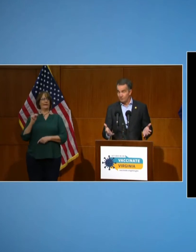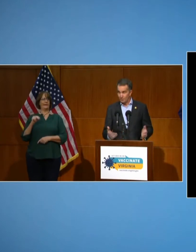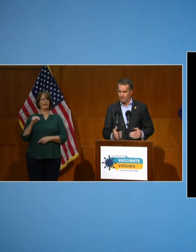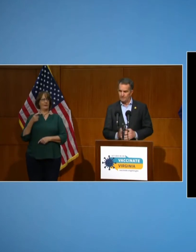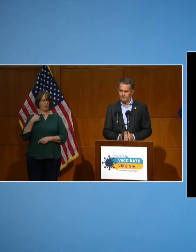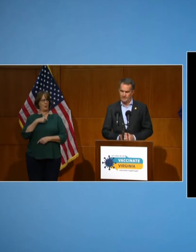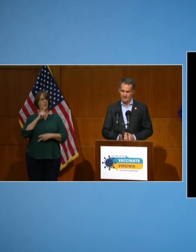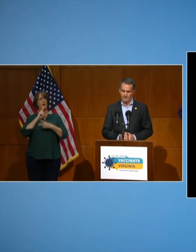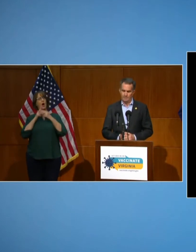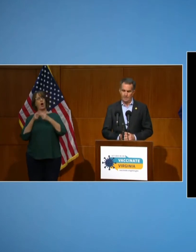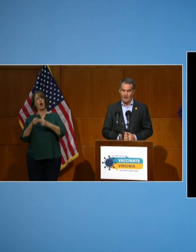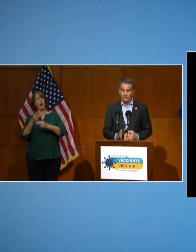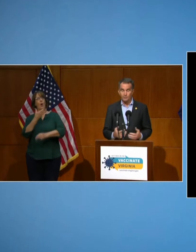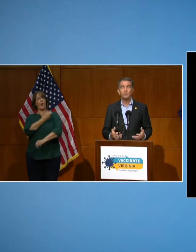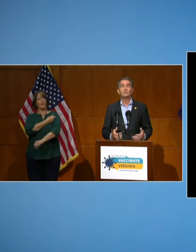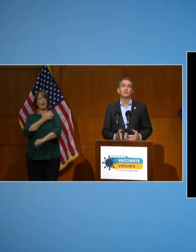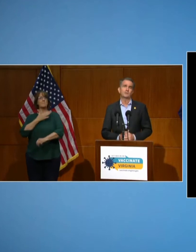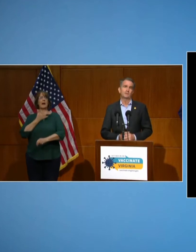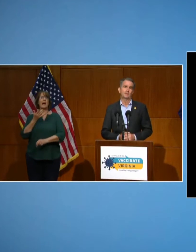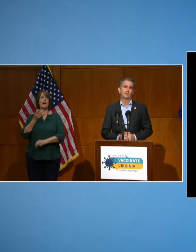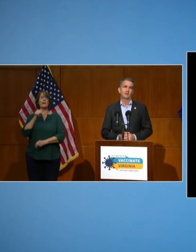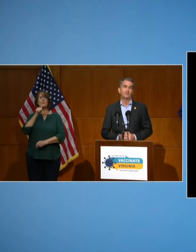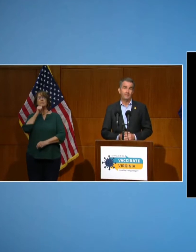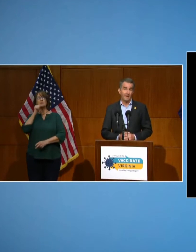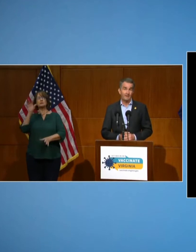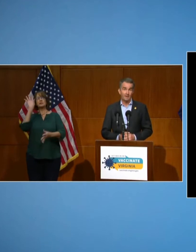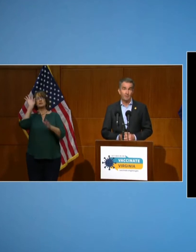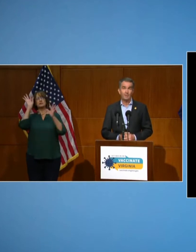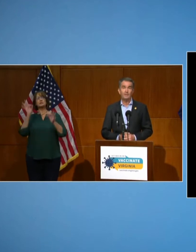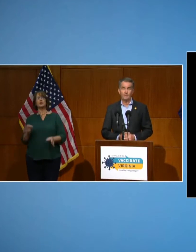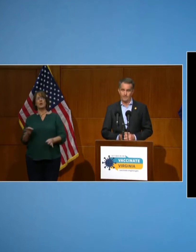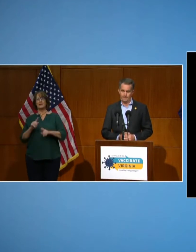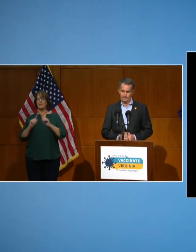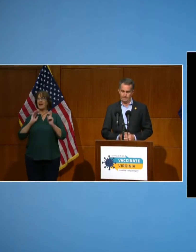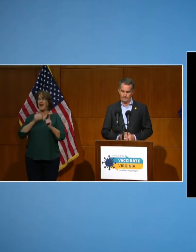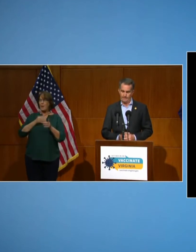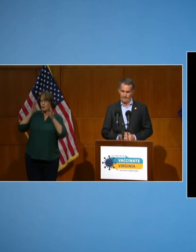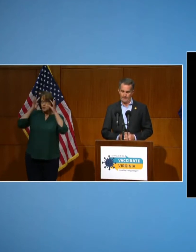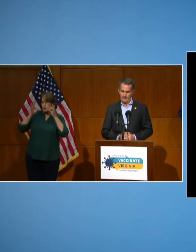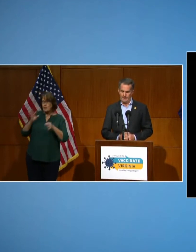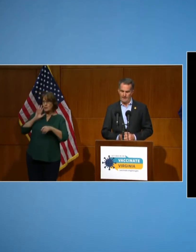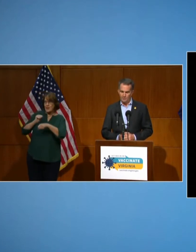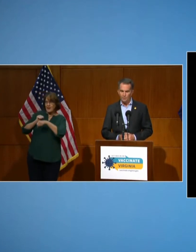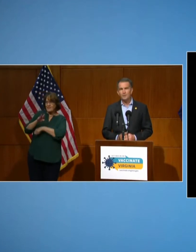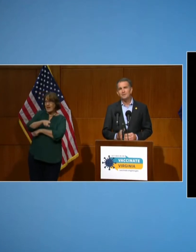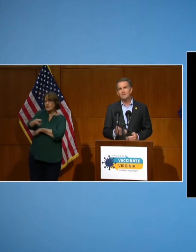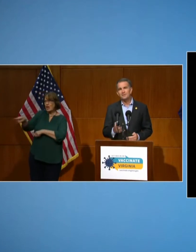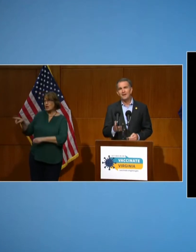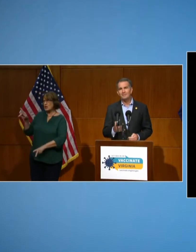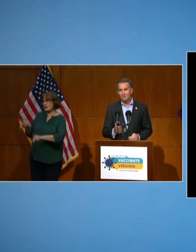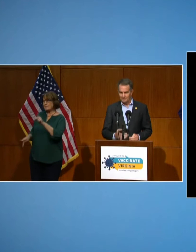personal choice, but our choices affect other people. And do it to